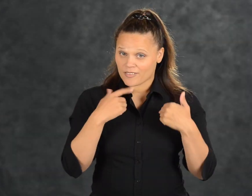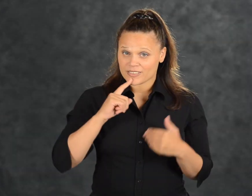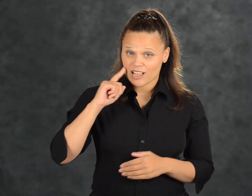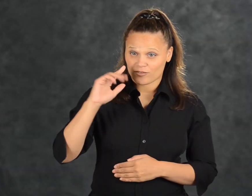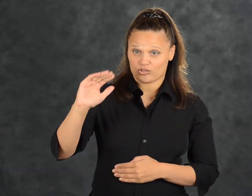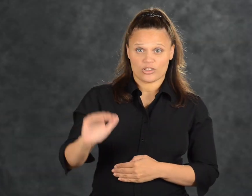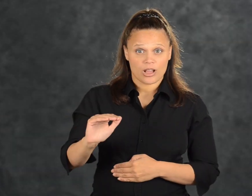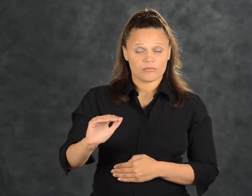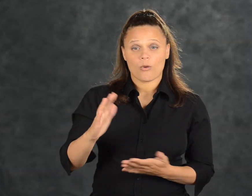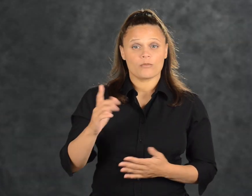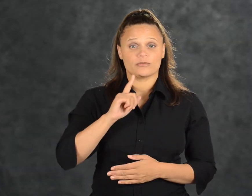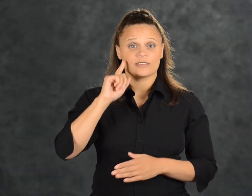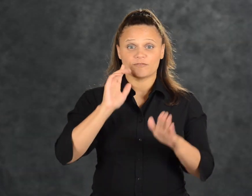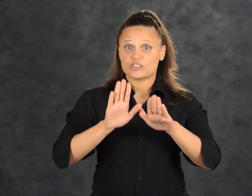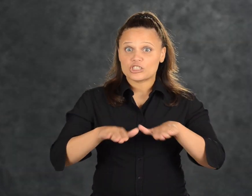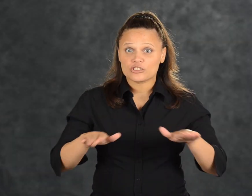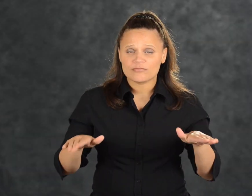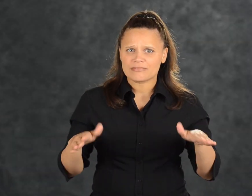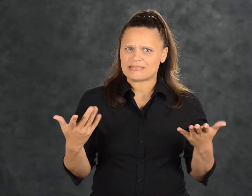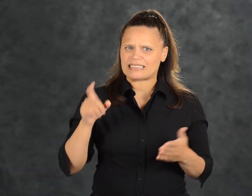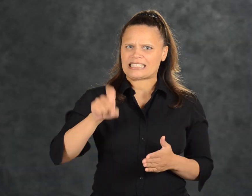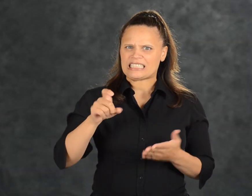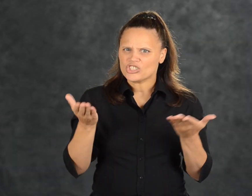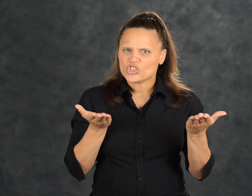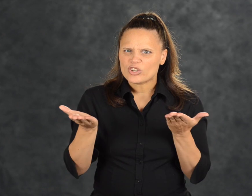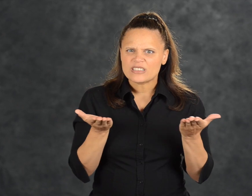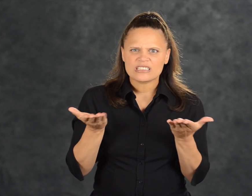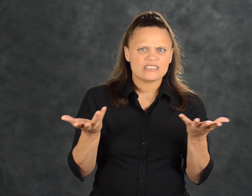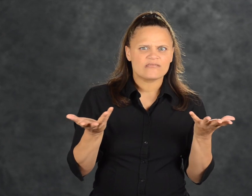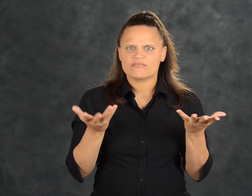If you have a deaf or hard of hearing child and are seeking services,